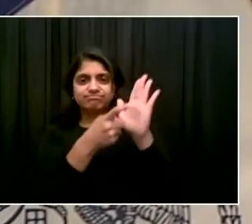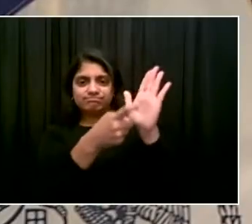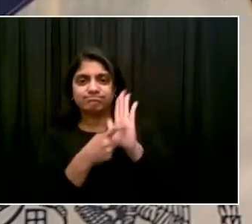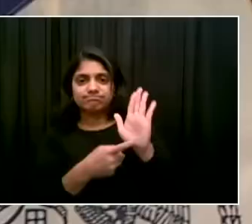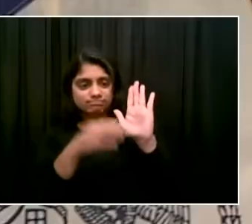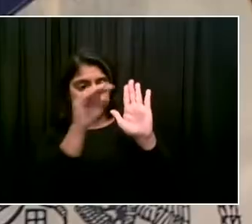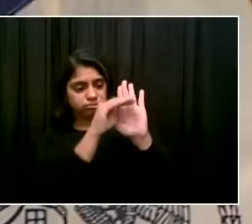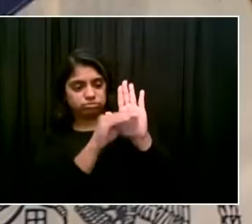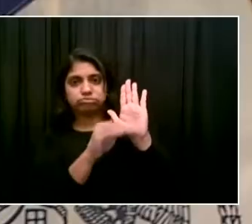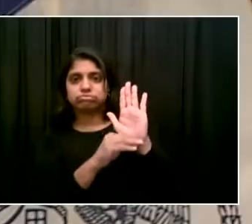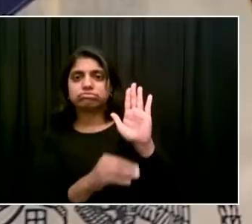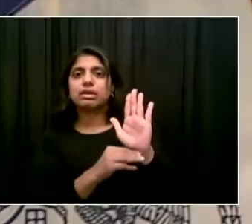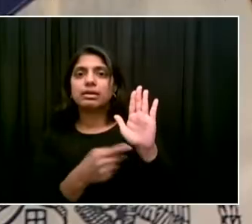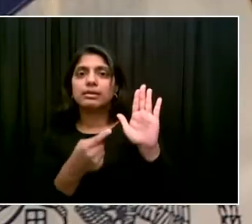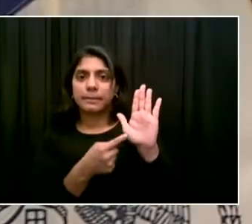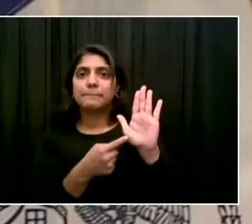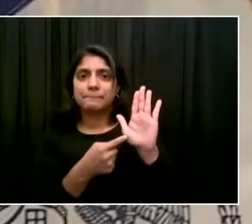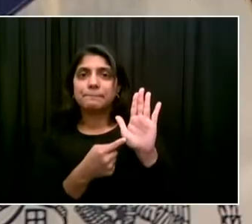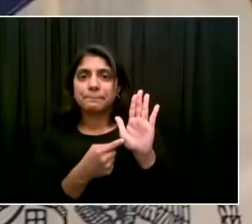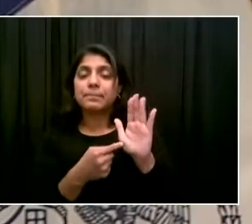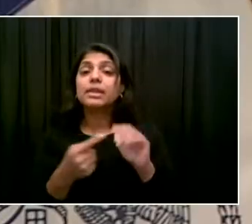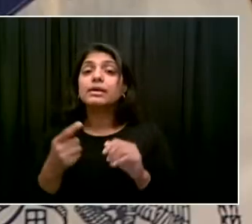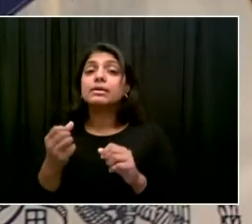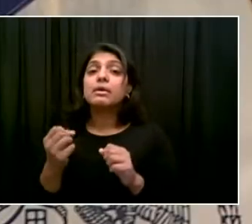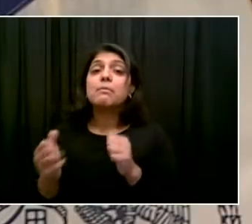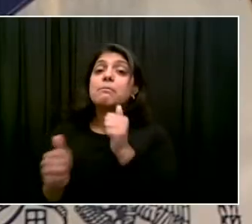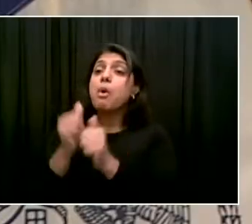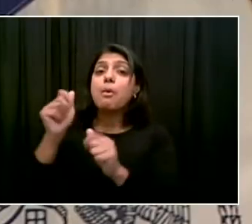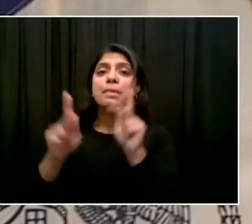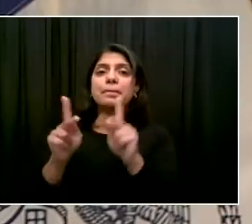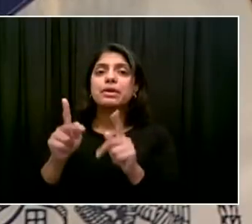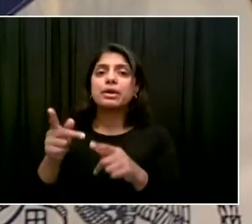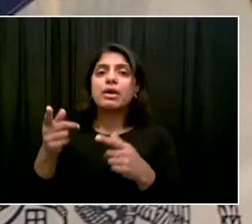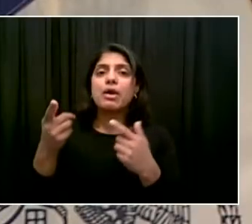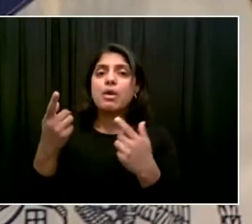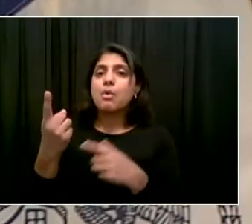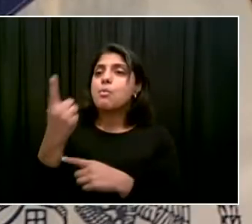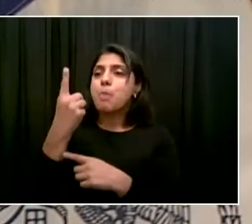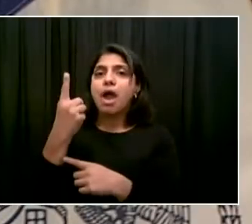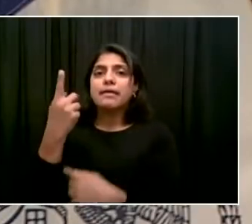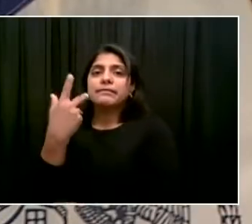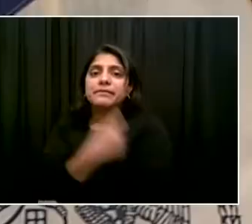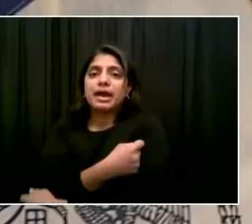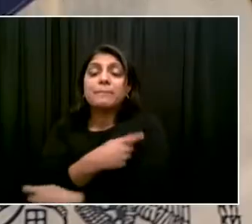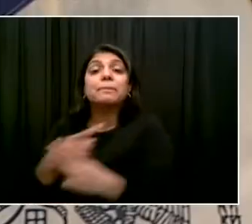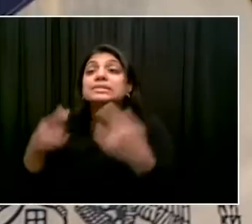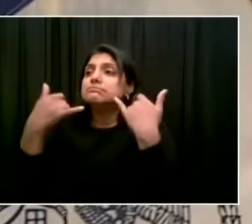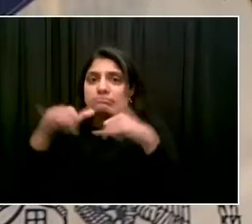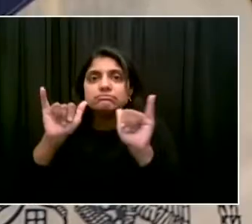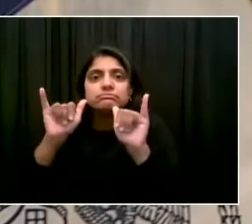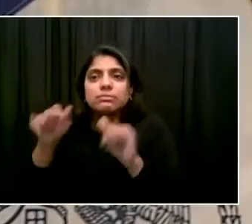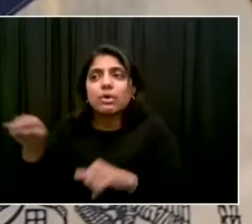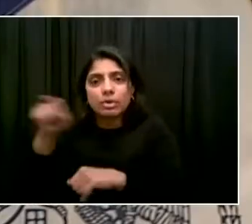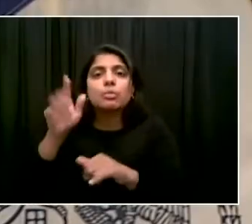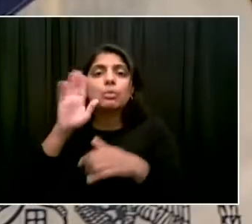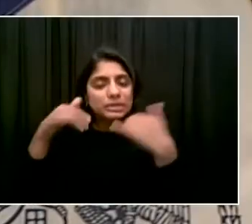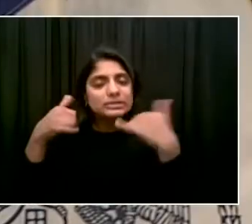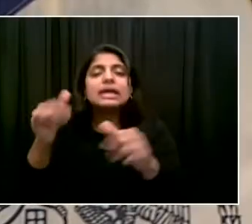COME BACK. WHAT'S BOLD IS